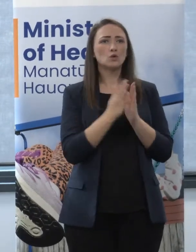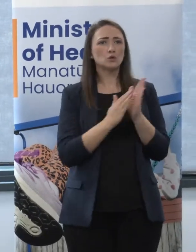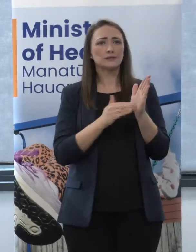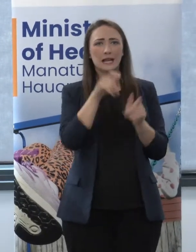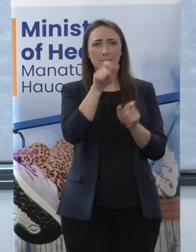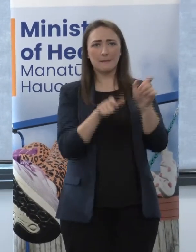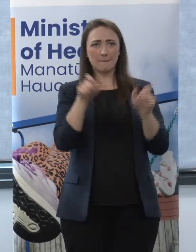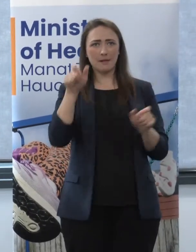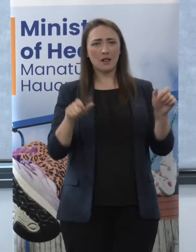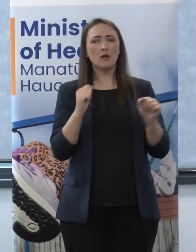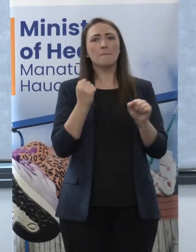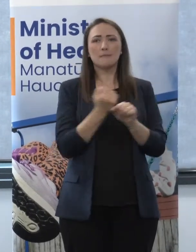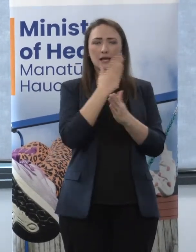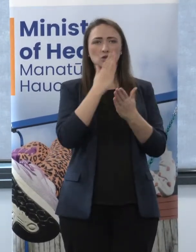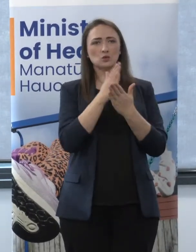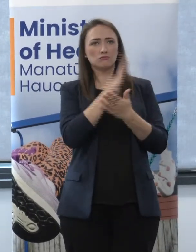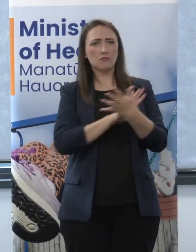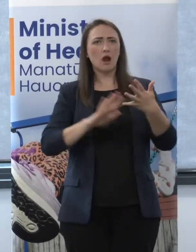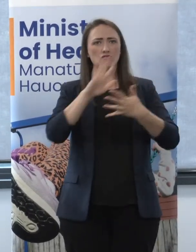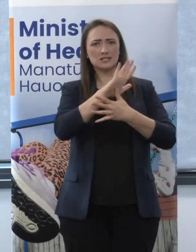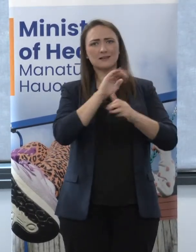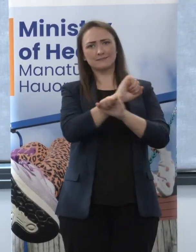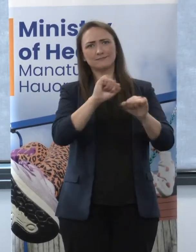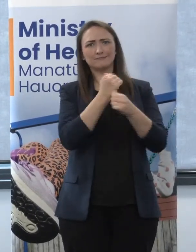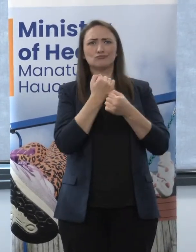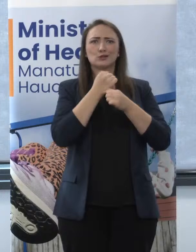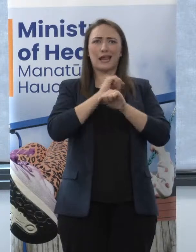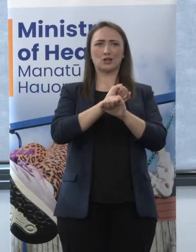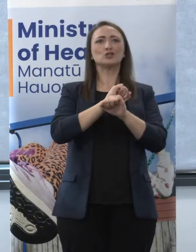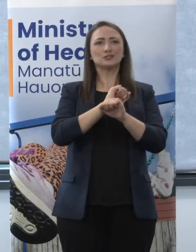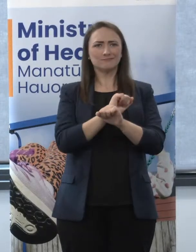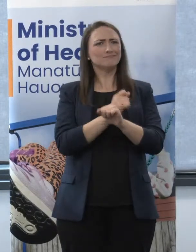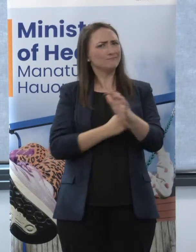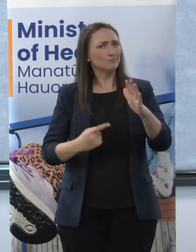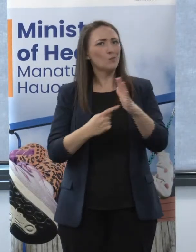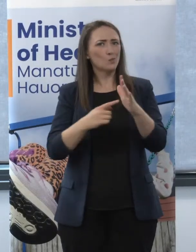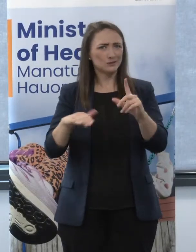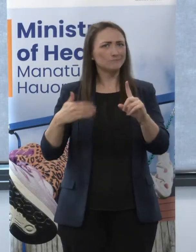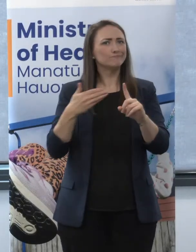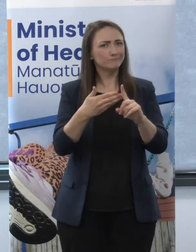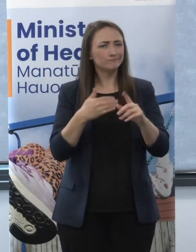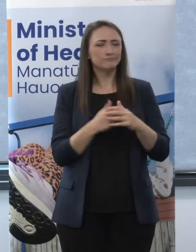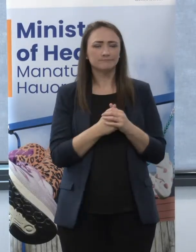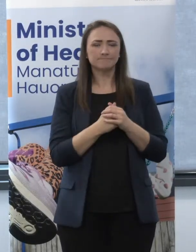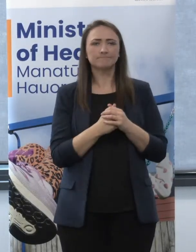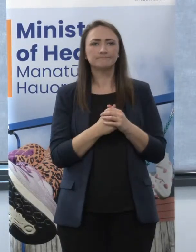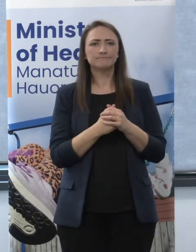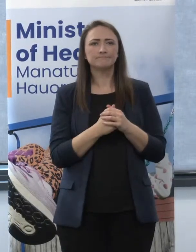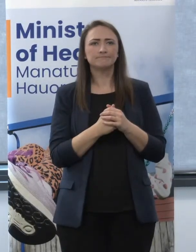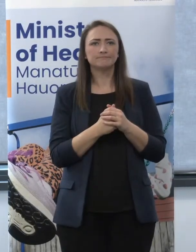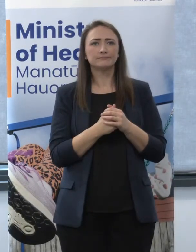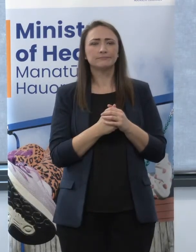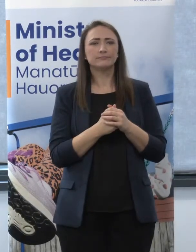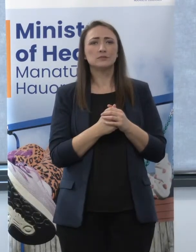A commitment to science and